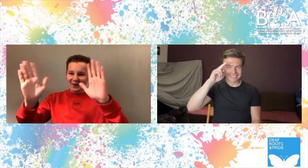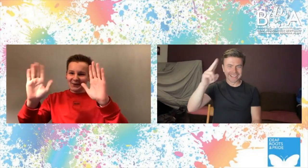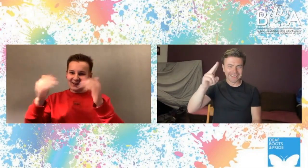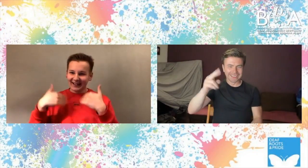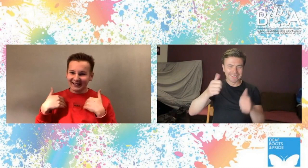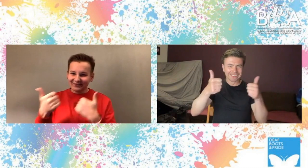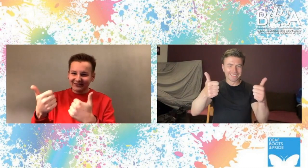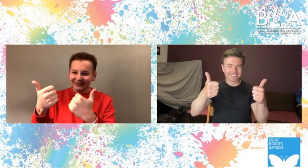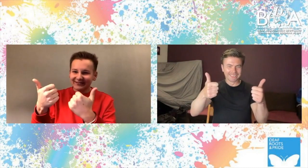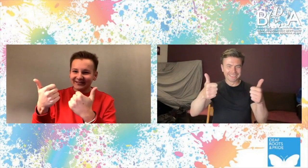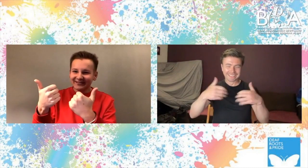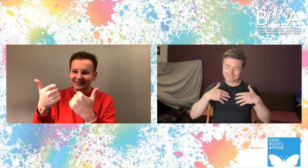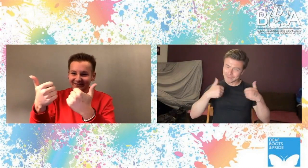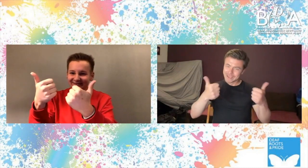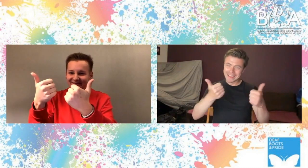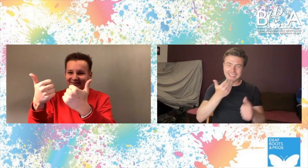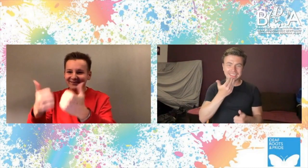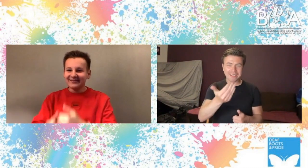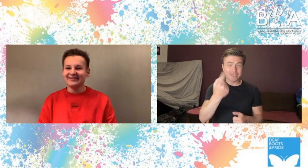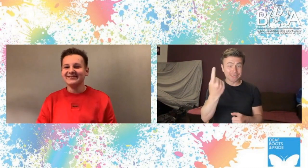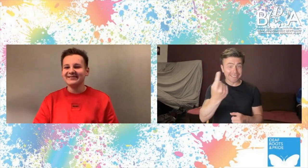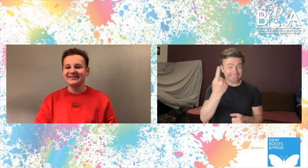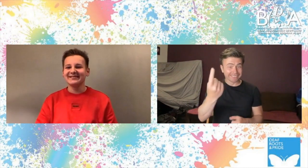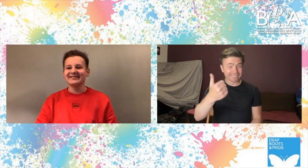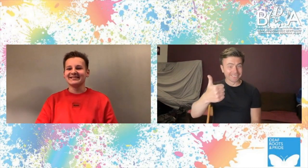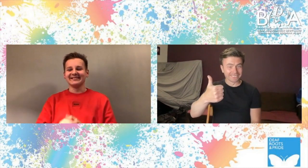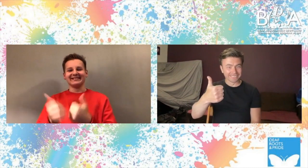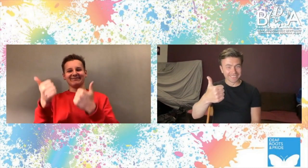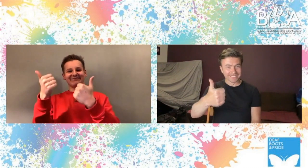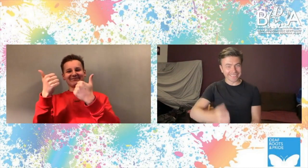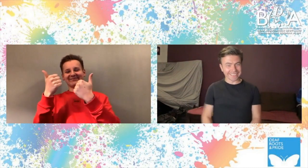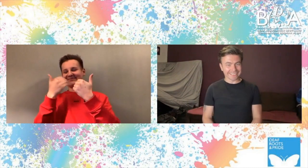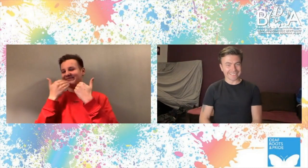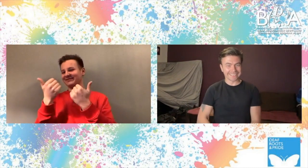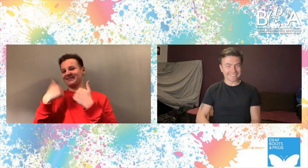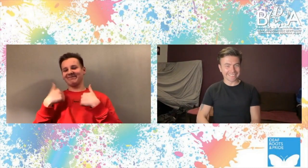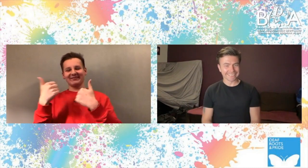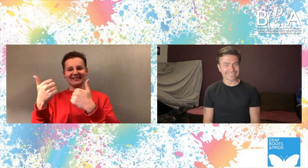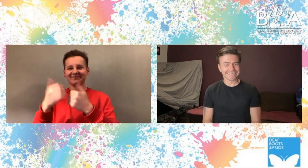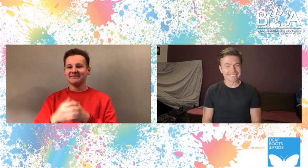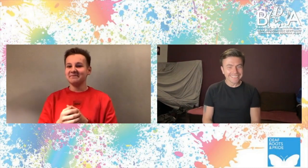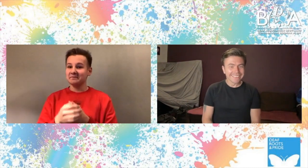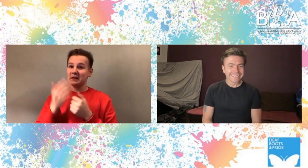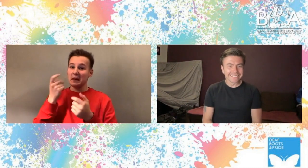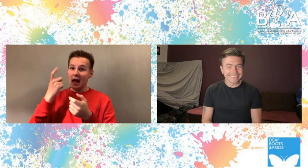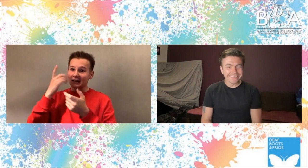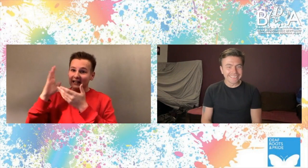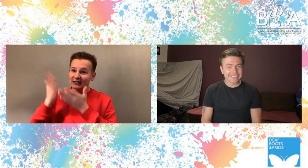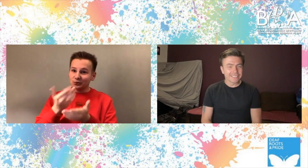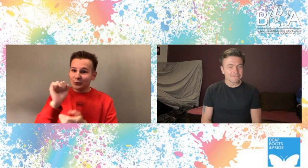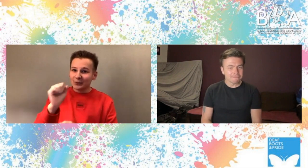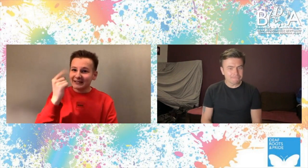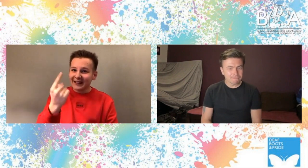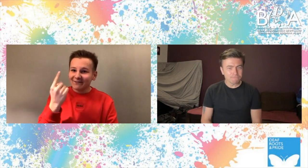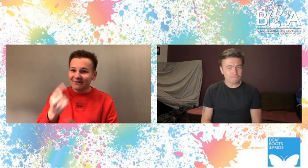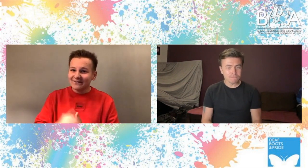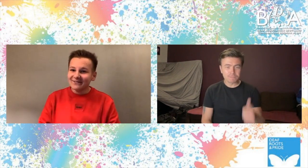Hi, I’m very well thank you. How are you Kristers? I’m fine. Thanks for joining us tonight. Could you tell us a wee bit about yourself?